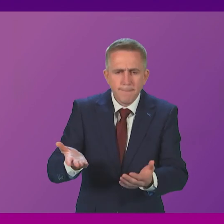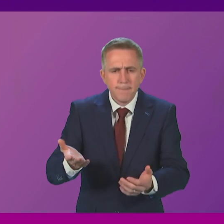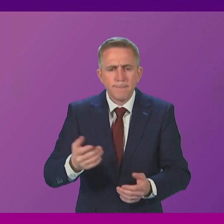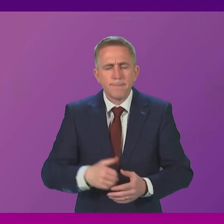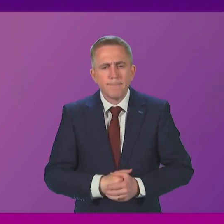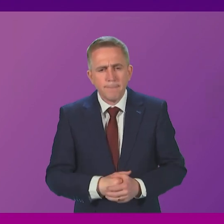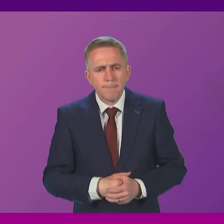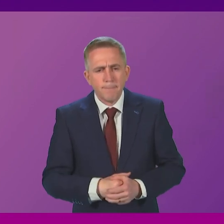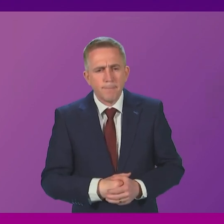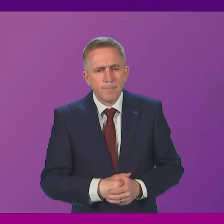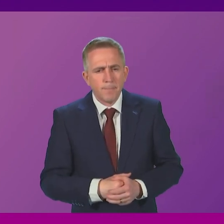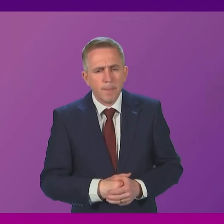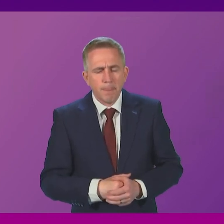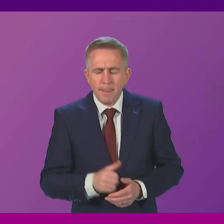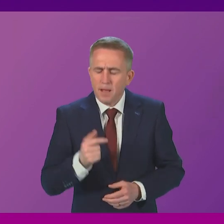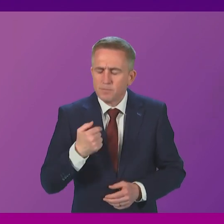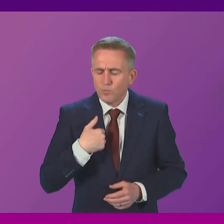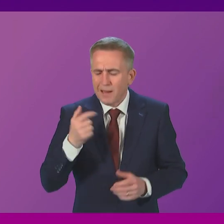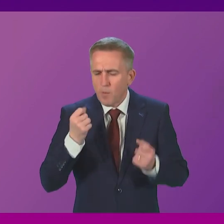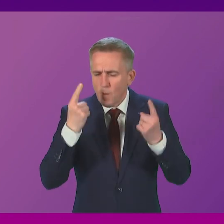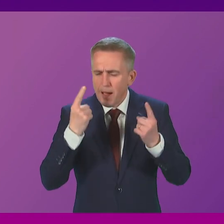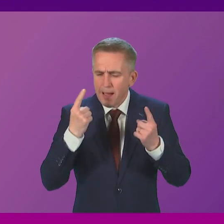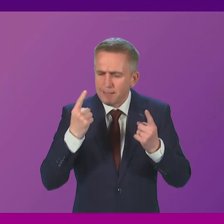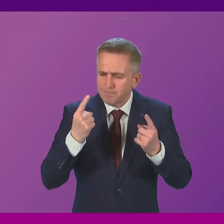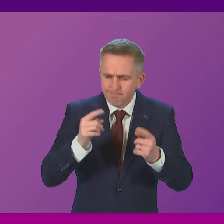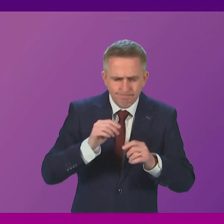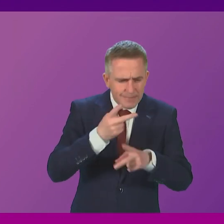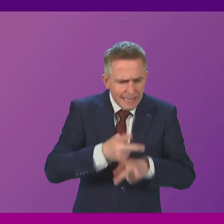we recognise that care experience is lifelong.